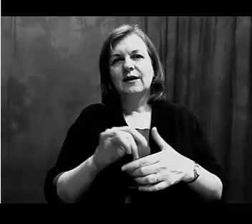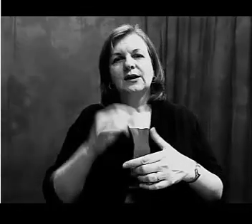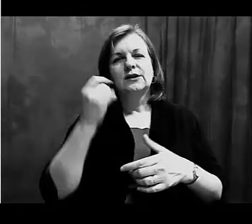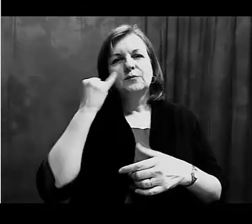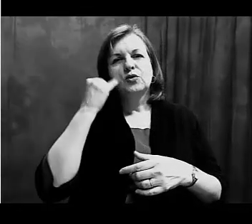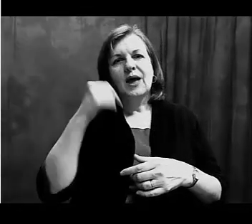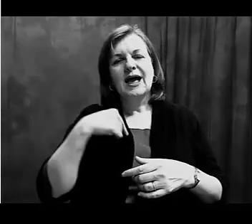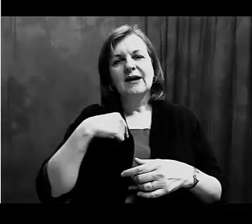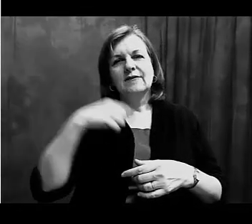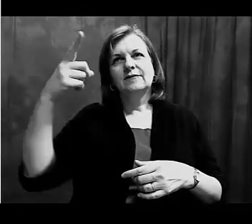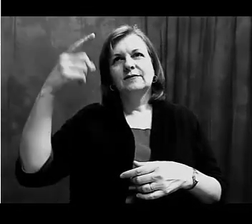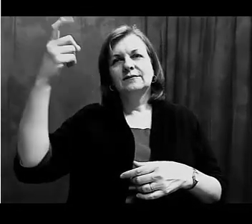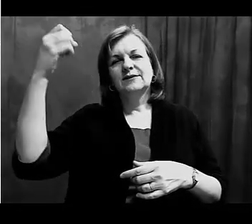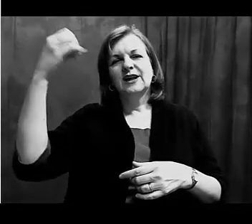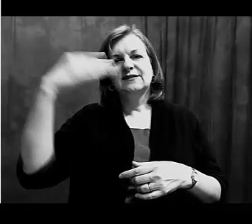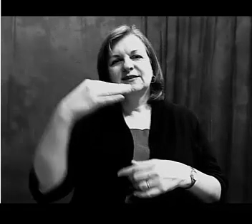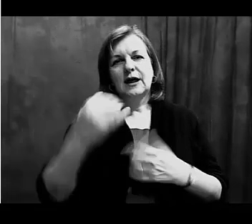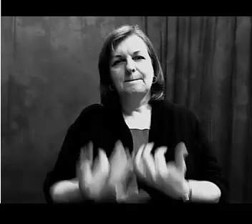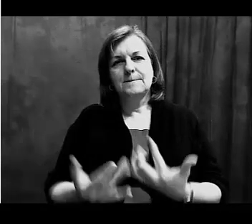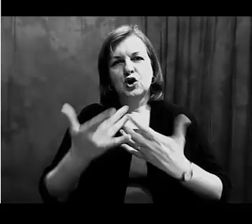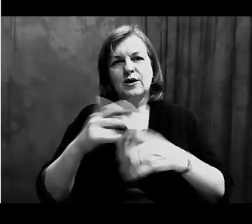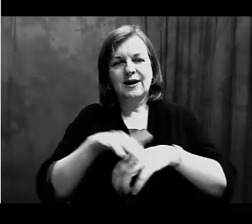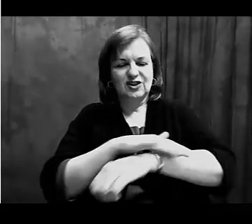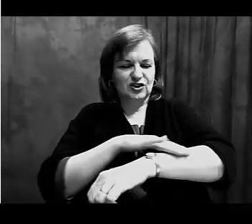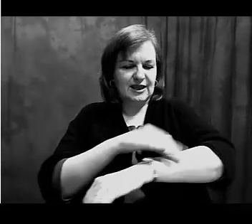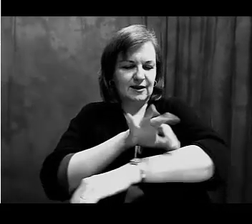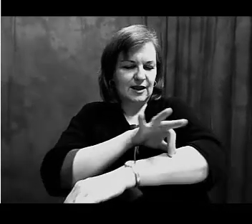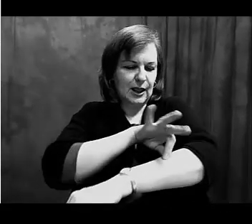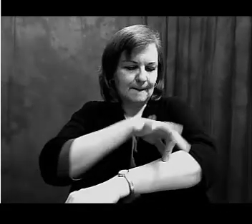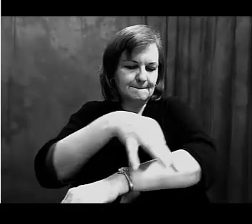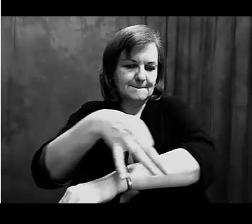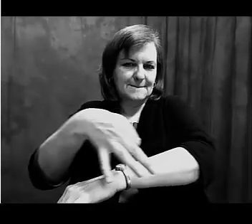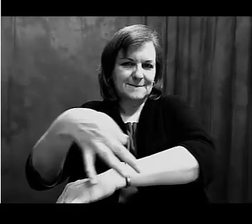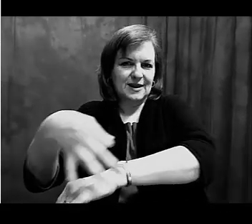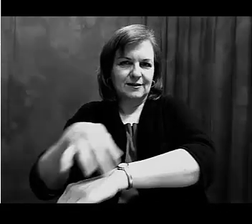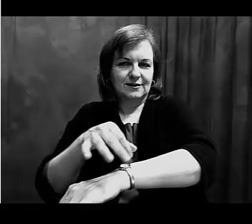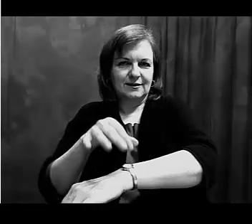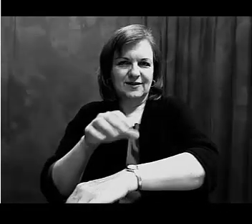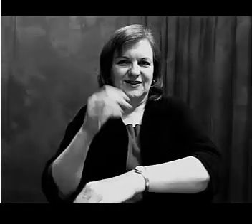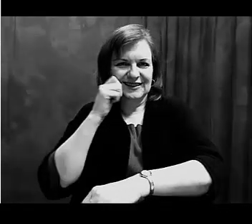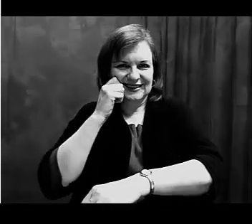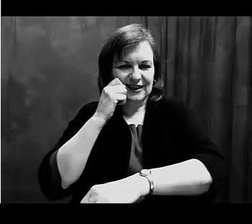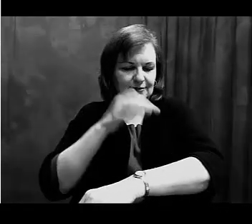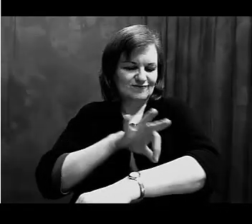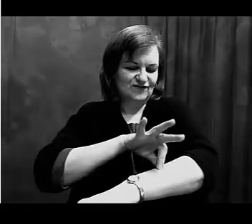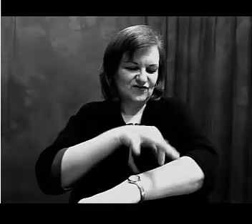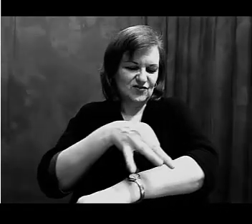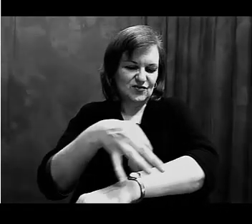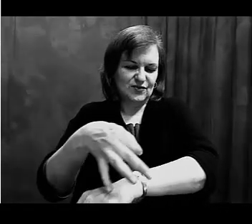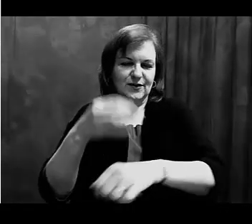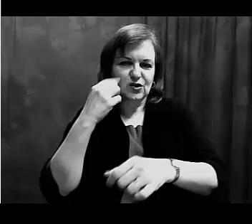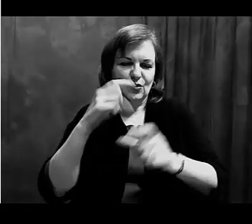and where you would know this is if you've ever gotten a bad sunburn in the summertime and you start to peel and when